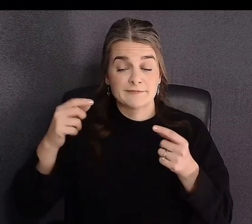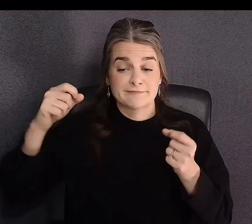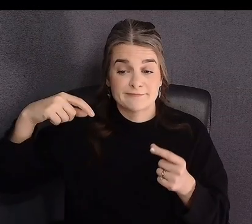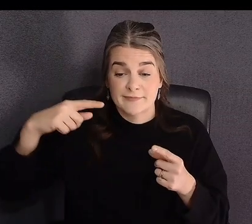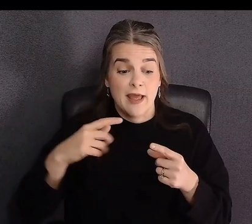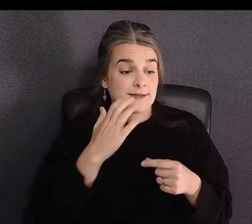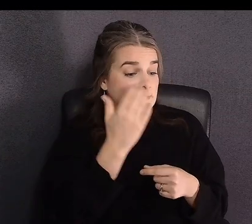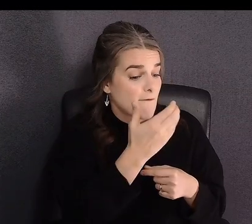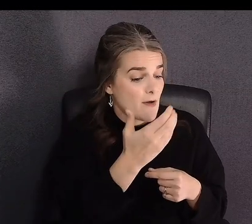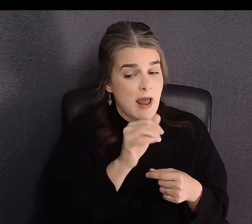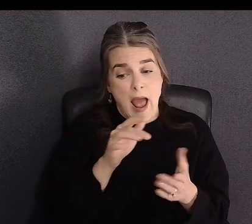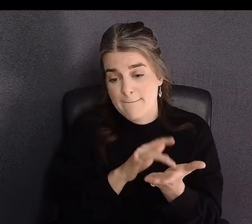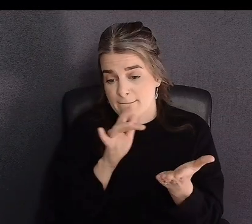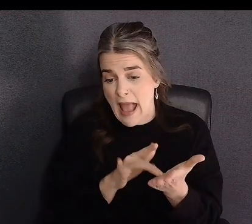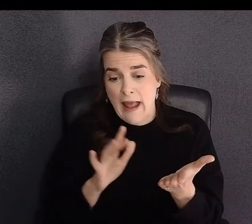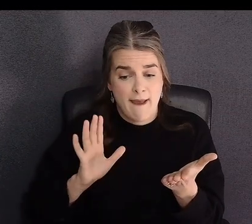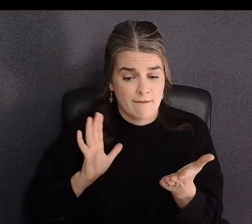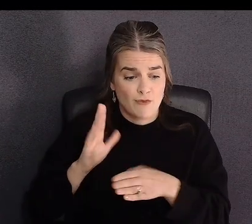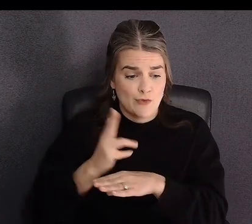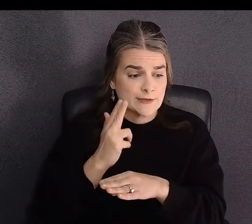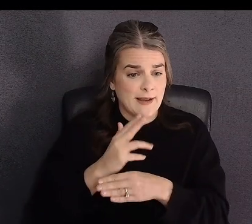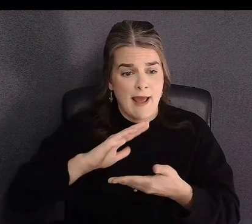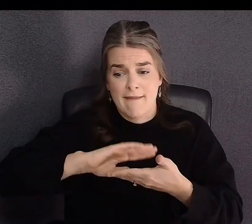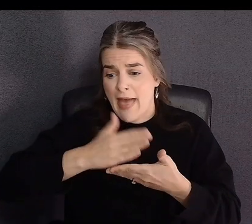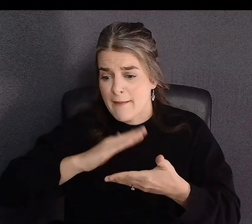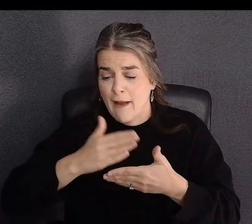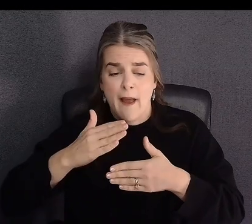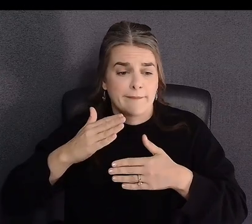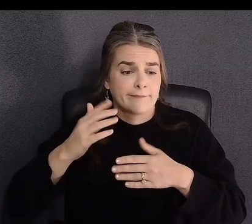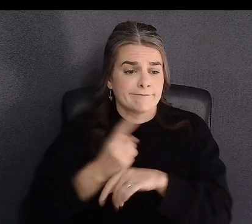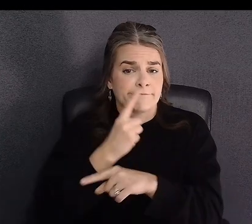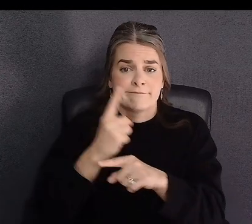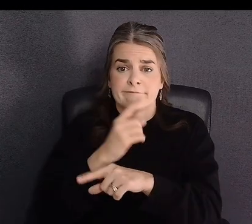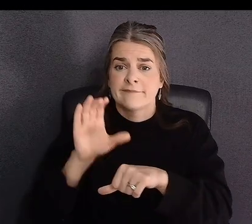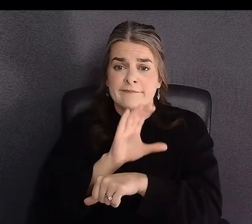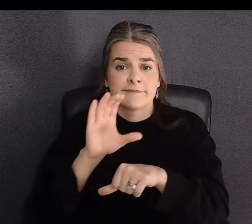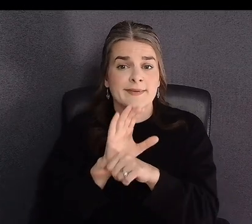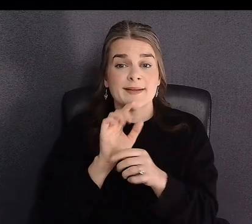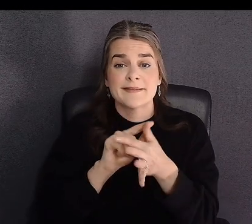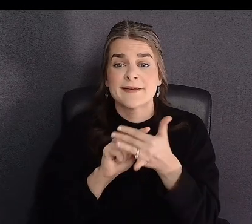I've used it on a laptop, a desktop. And it's no problem. It's just Bluetooth.